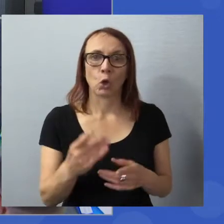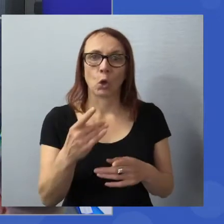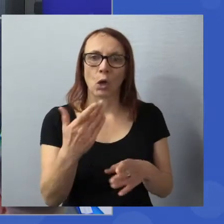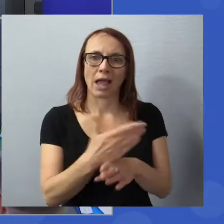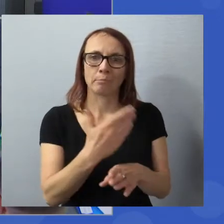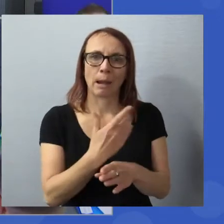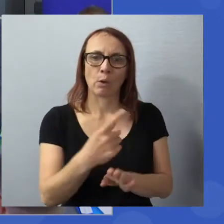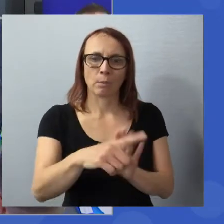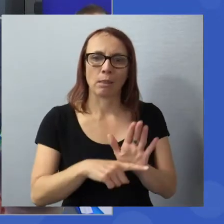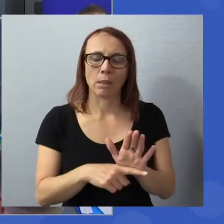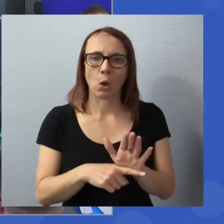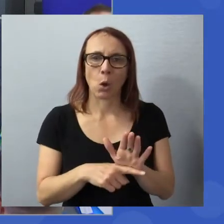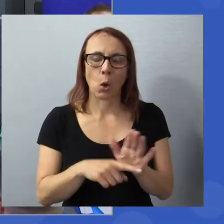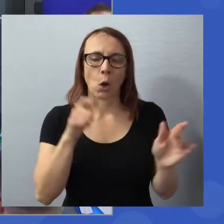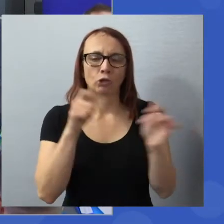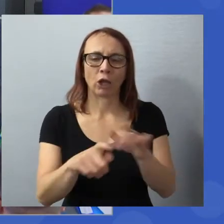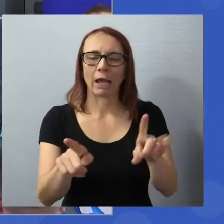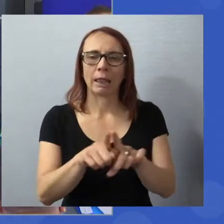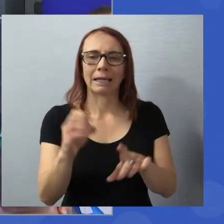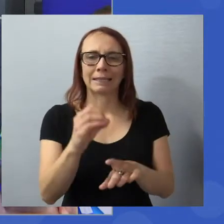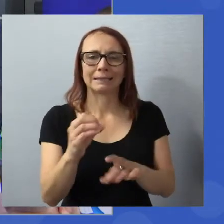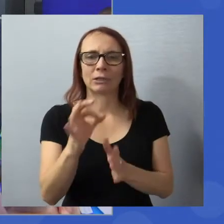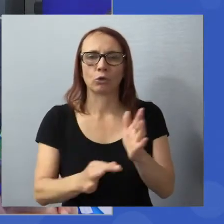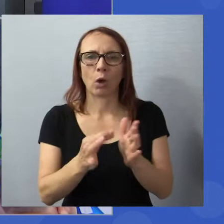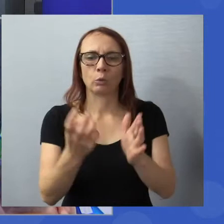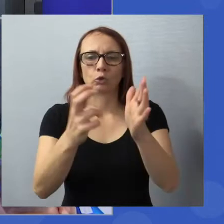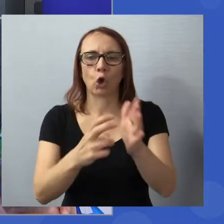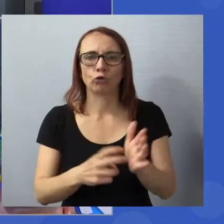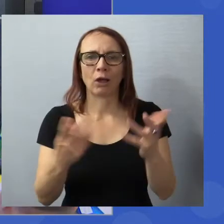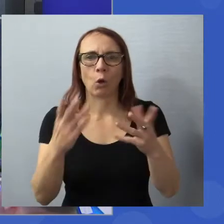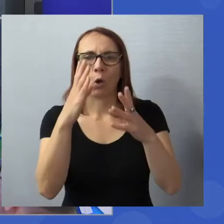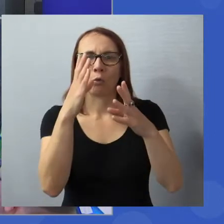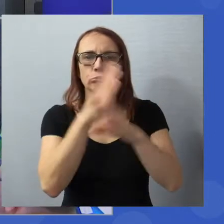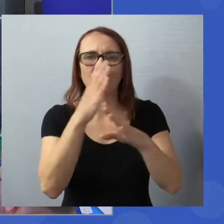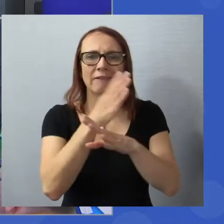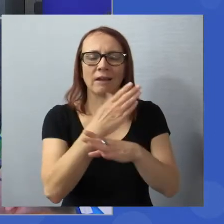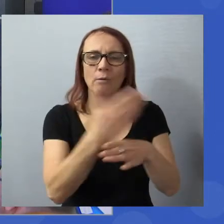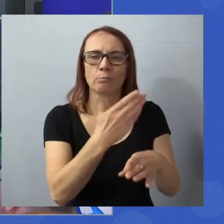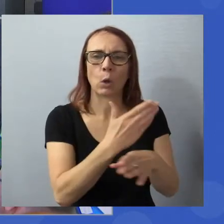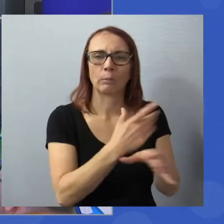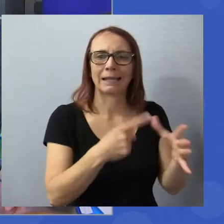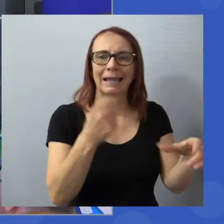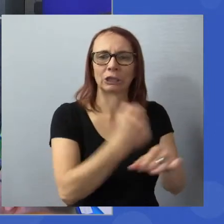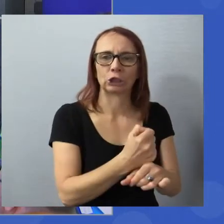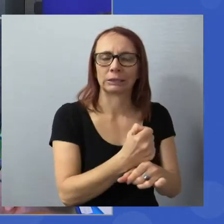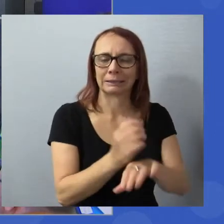abolishing zero contracts are private employment agencies to cheer everyone has beautifier work that meets your needs